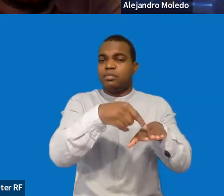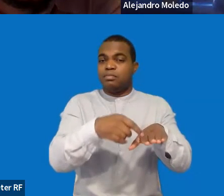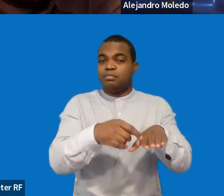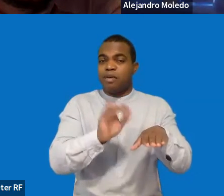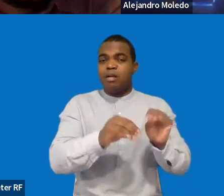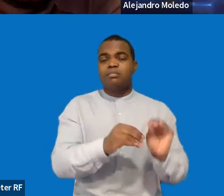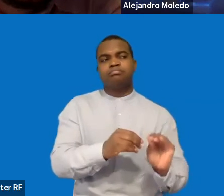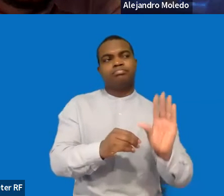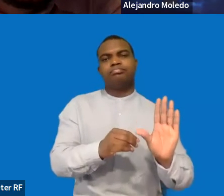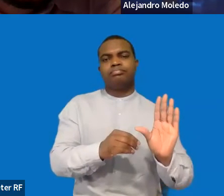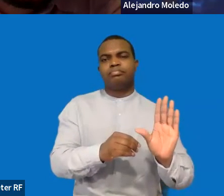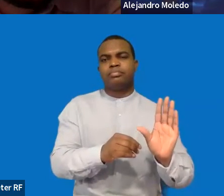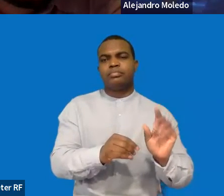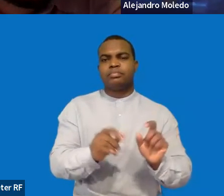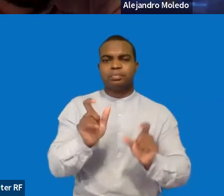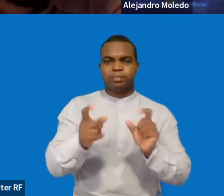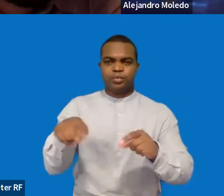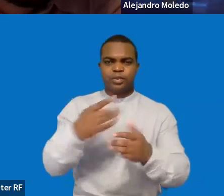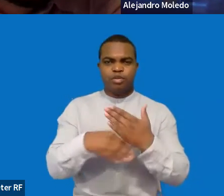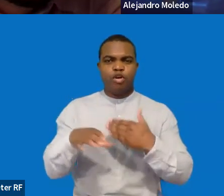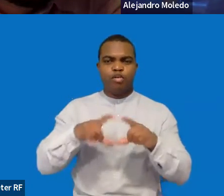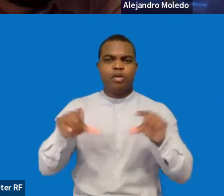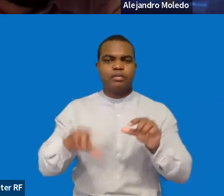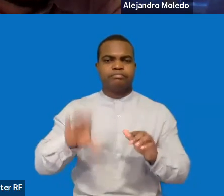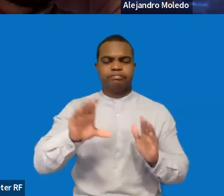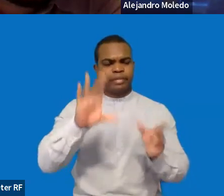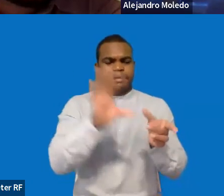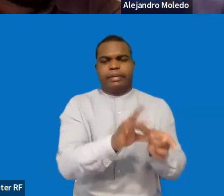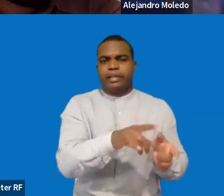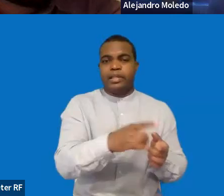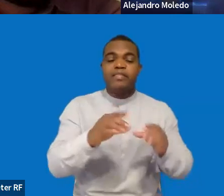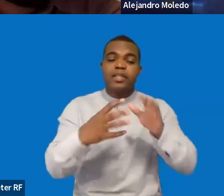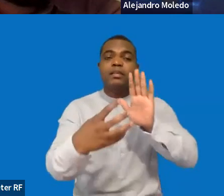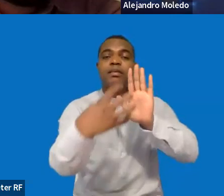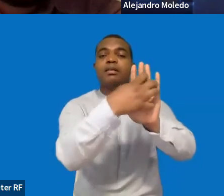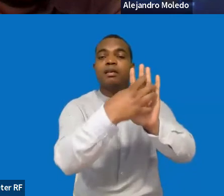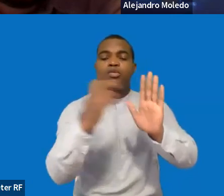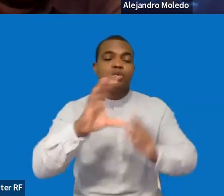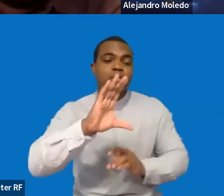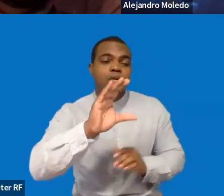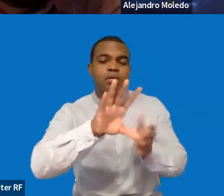for the police to check, for example. I think this is quite future-proof.